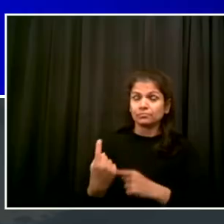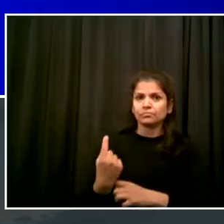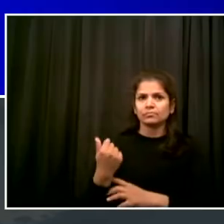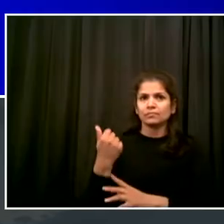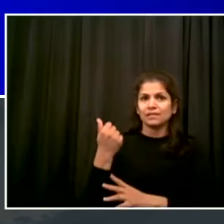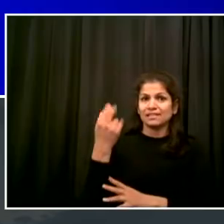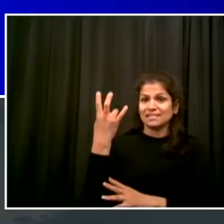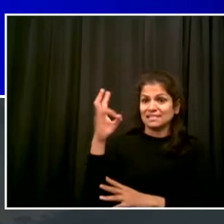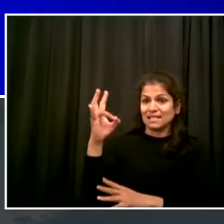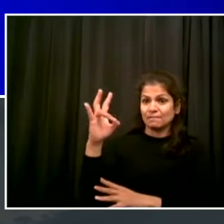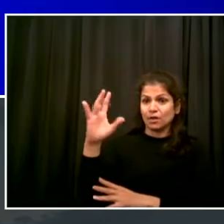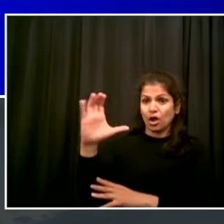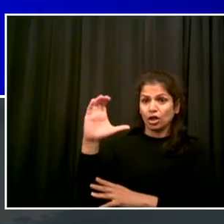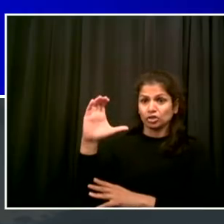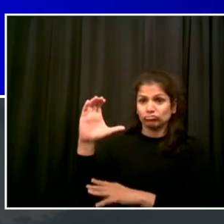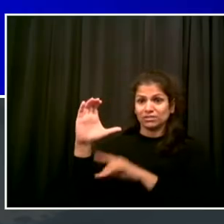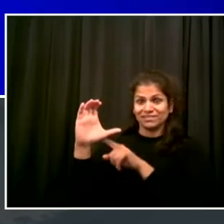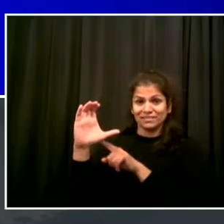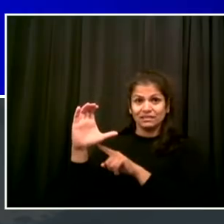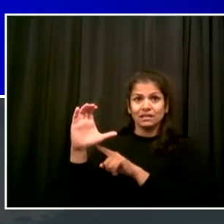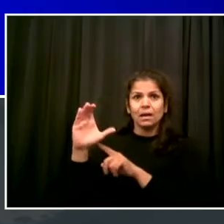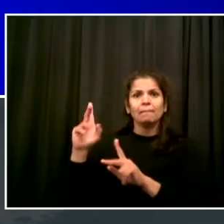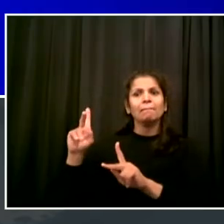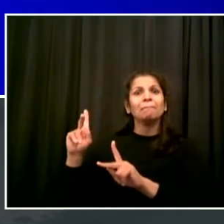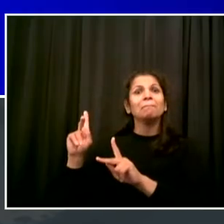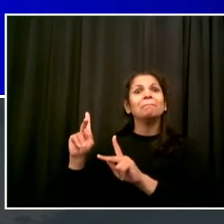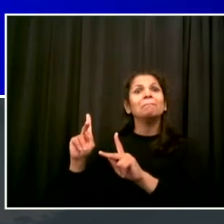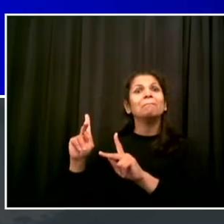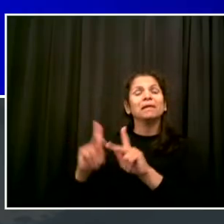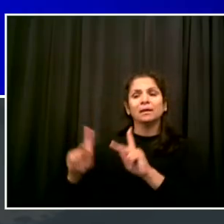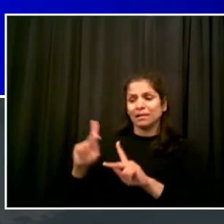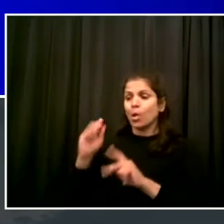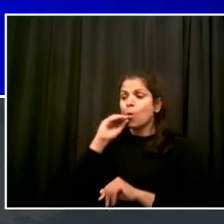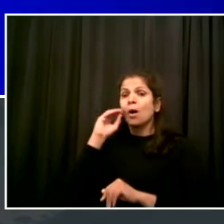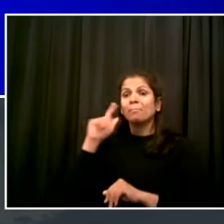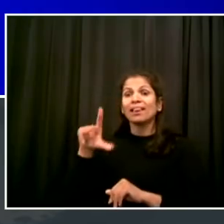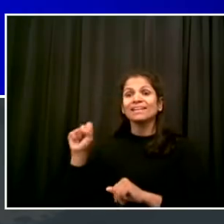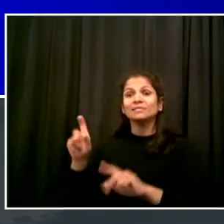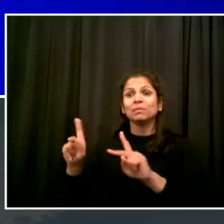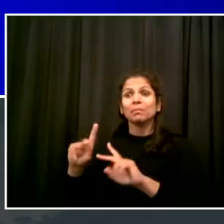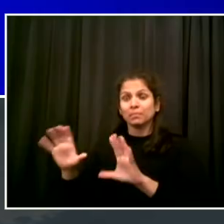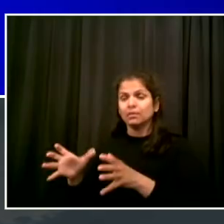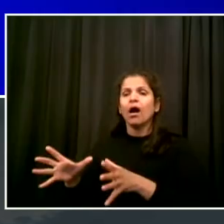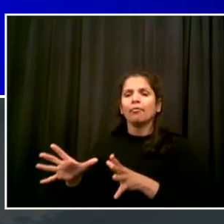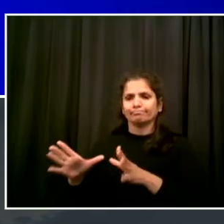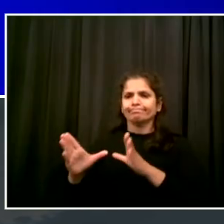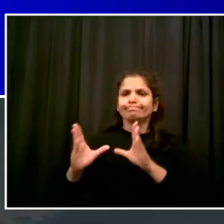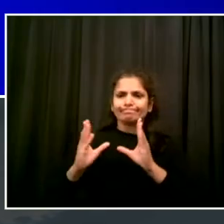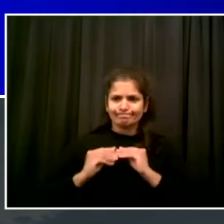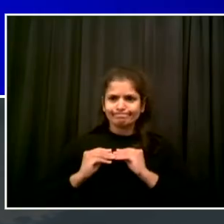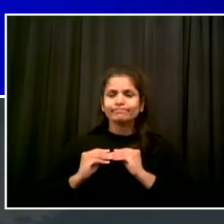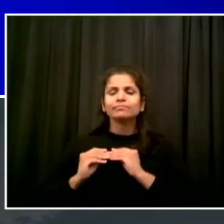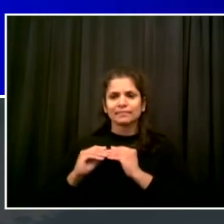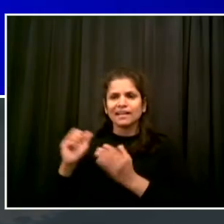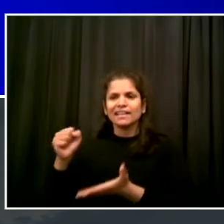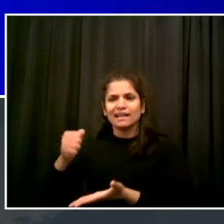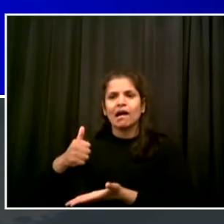CLEANING TDSHUOW WNSE